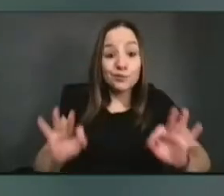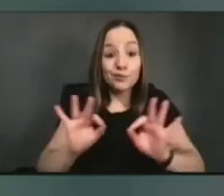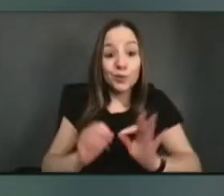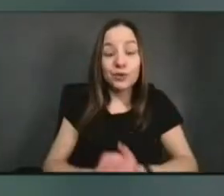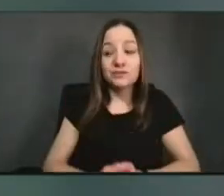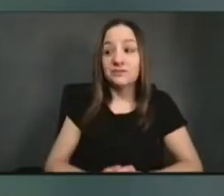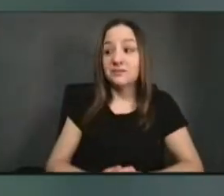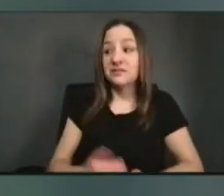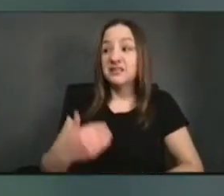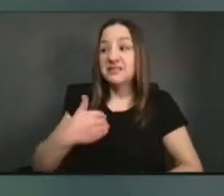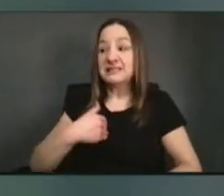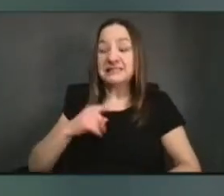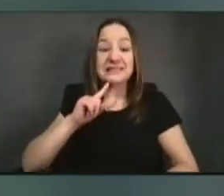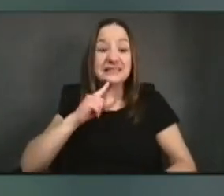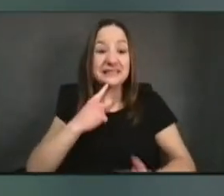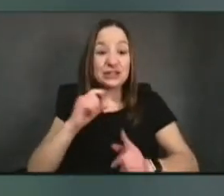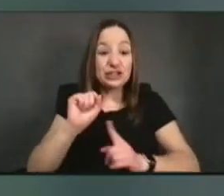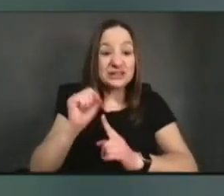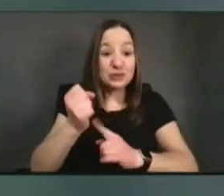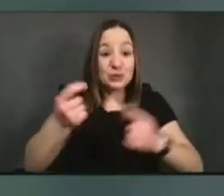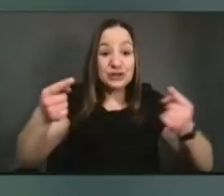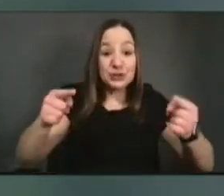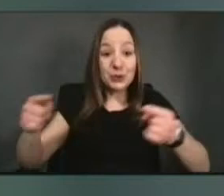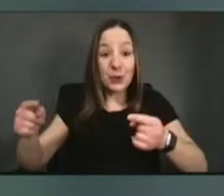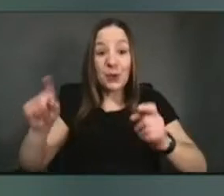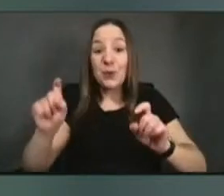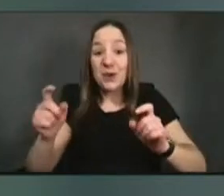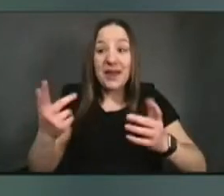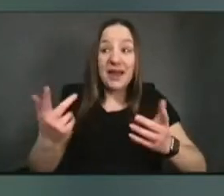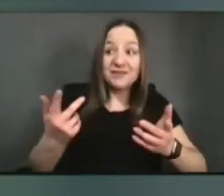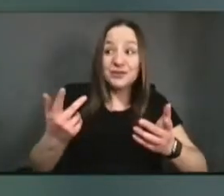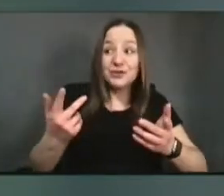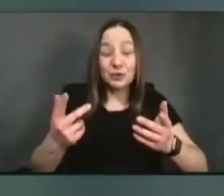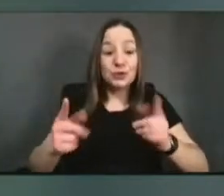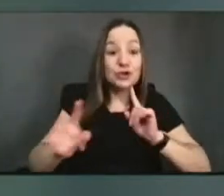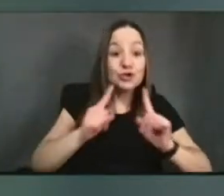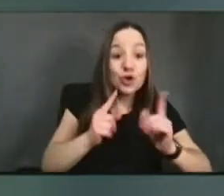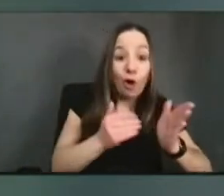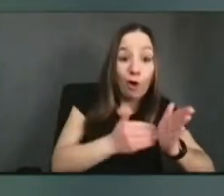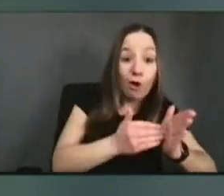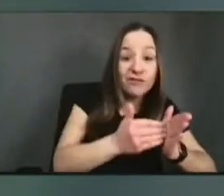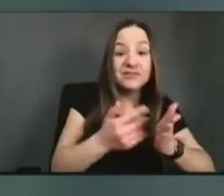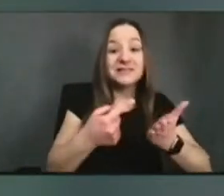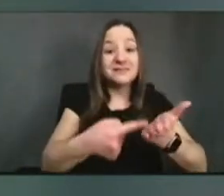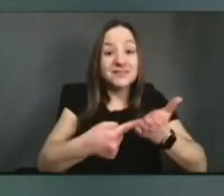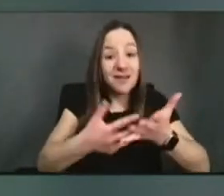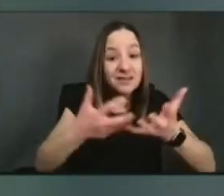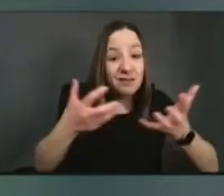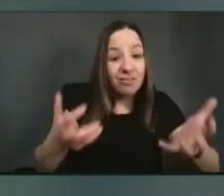communication is important. We face a crisis. We have to talk a